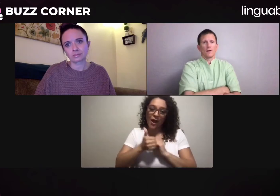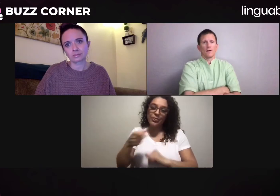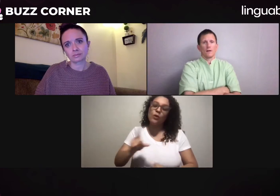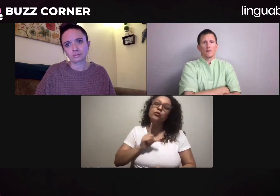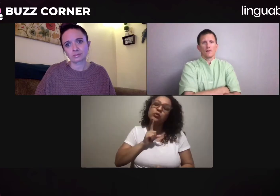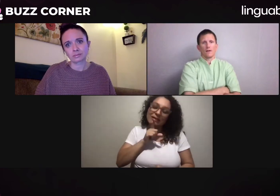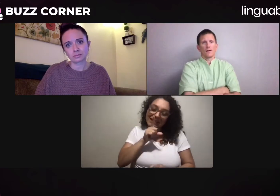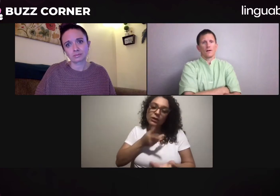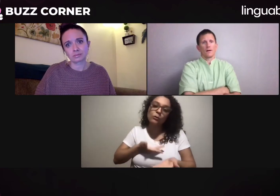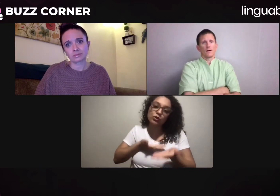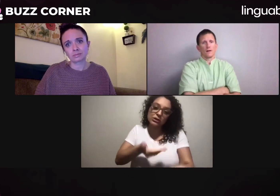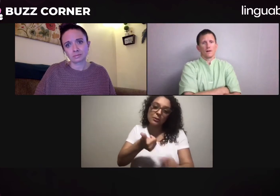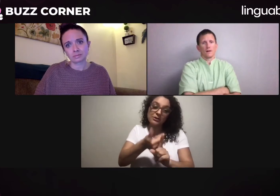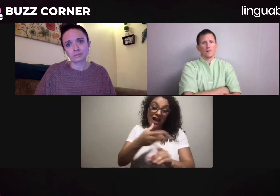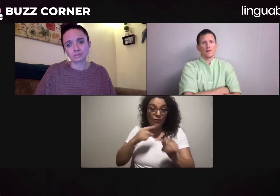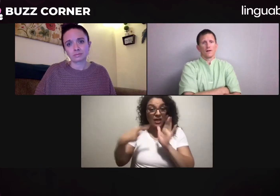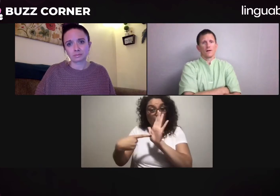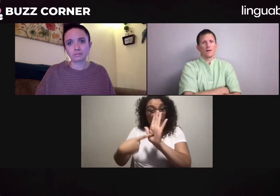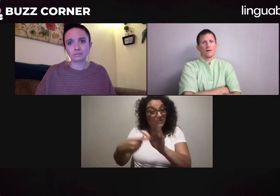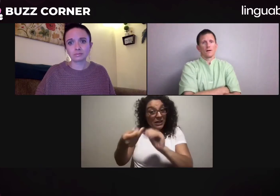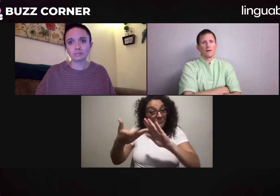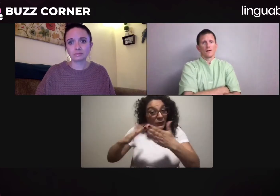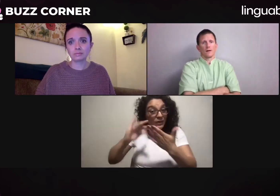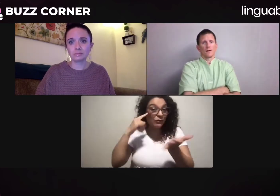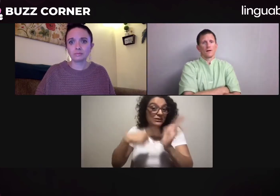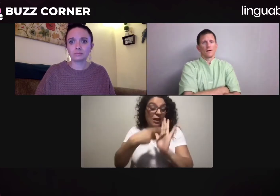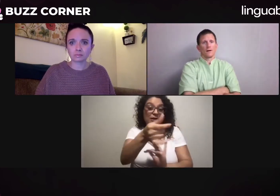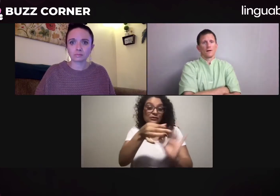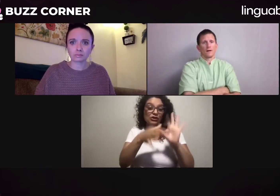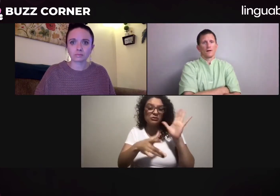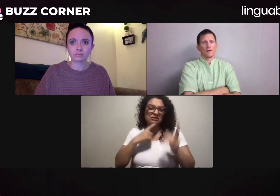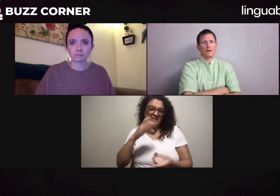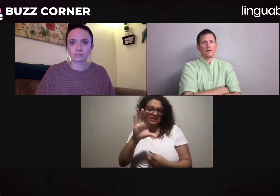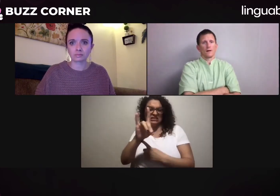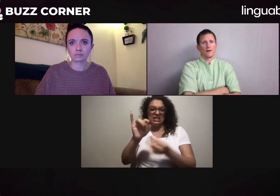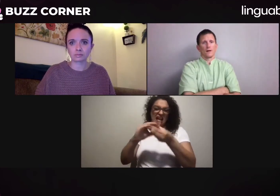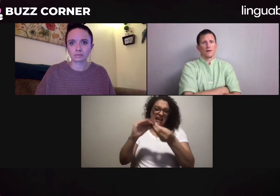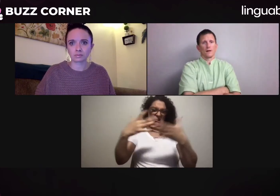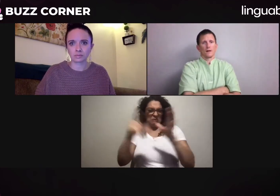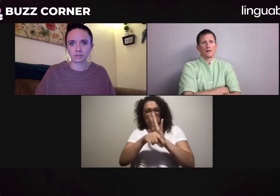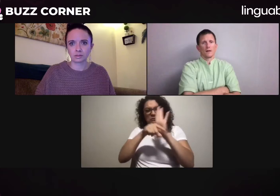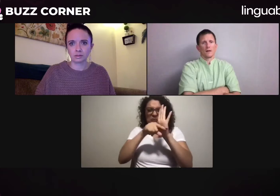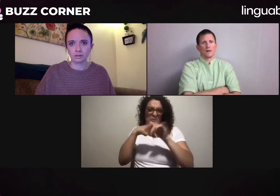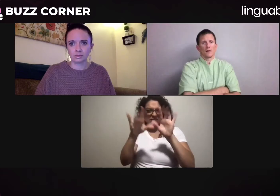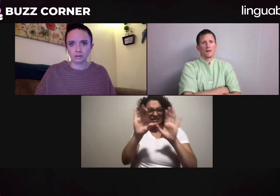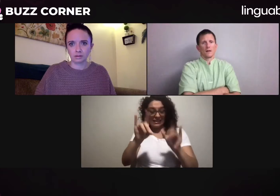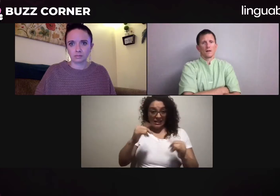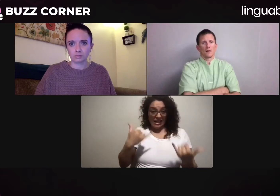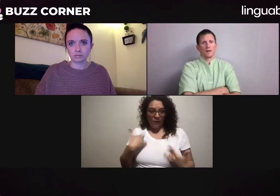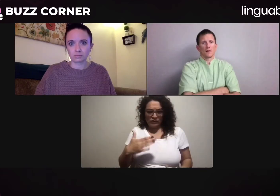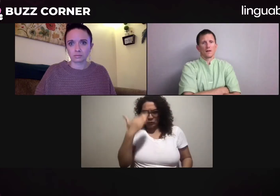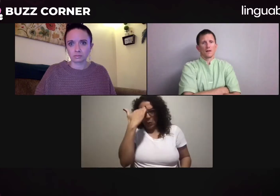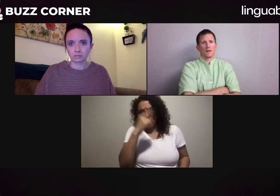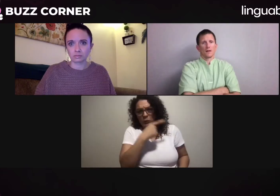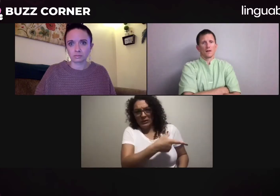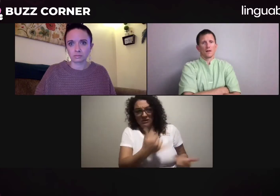interpreter behavior, or the fact that the power imbalance is tremendous. And so looking at the community, like right now, you're seeing some